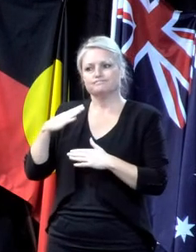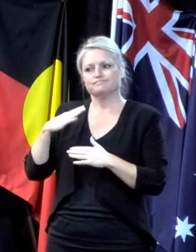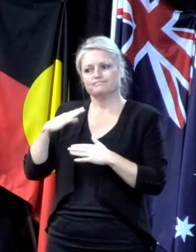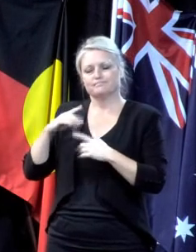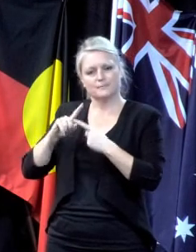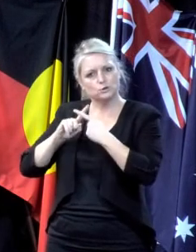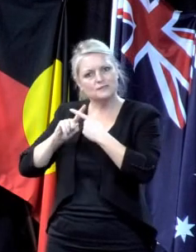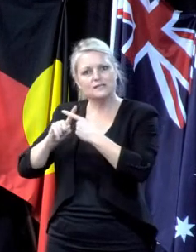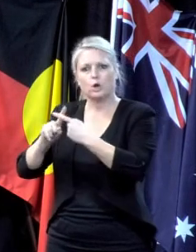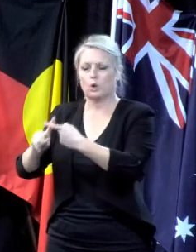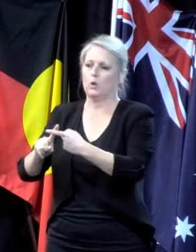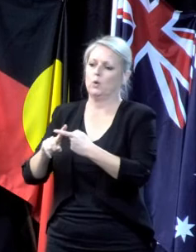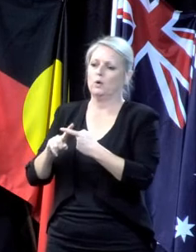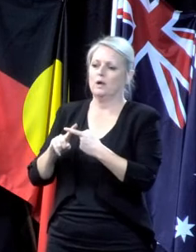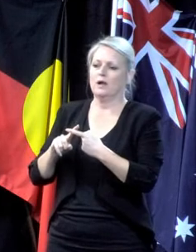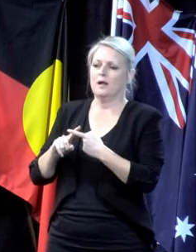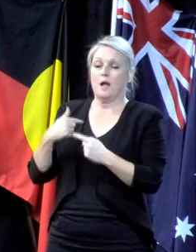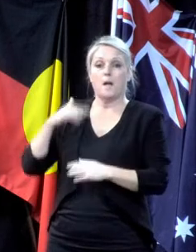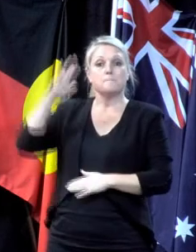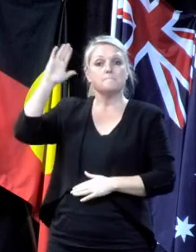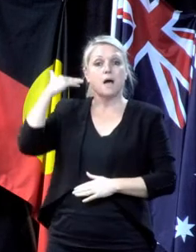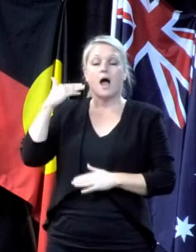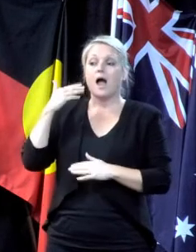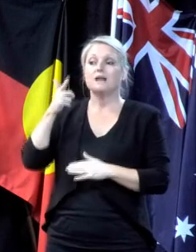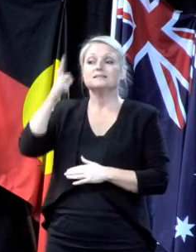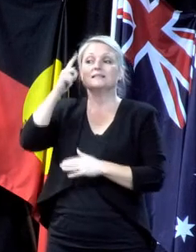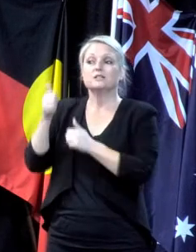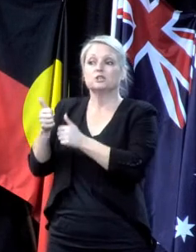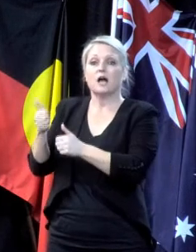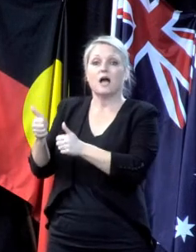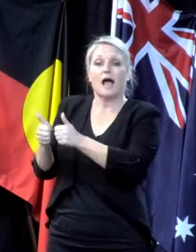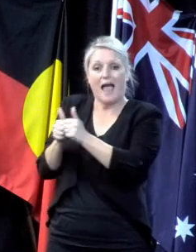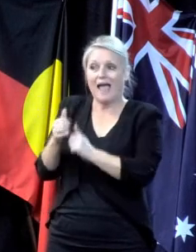I’ve had requests from teacher aides in regards to accessing YouTube because it